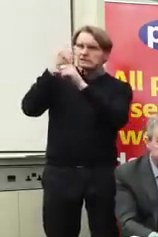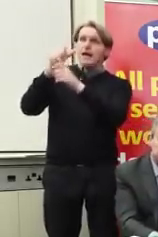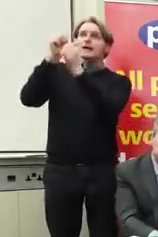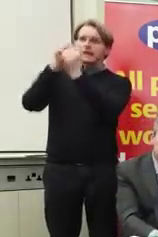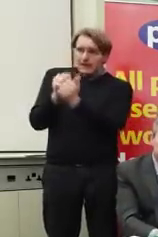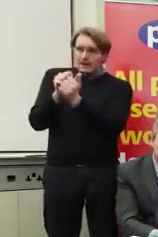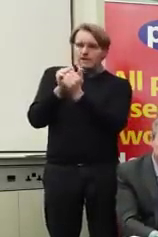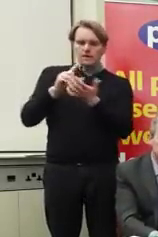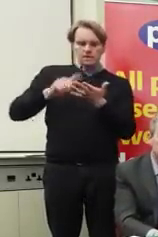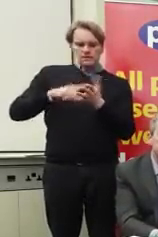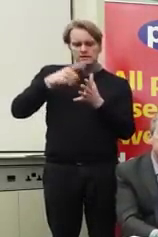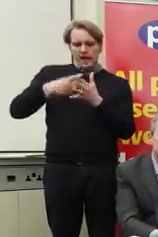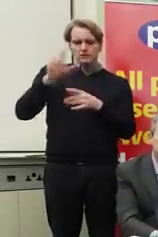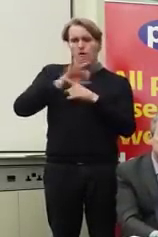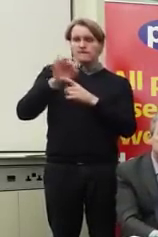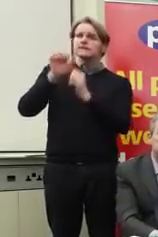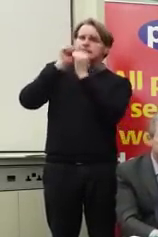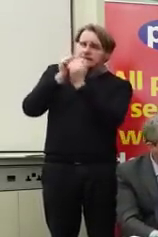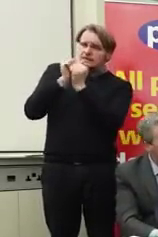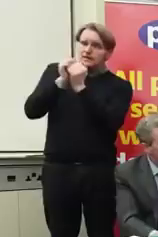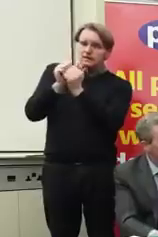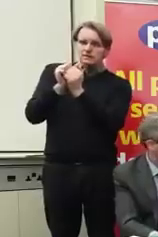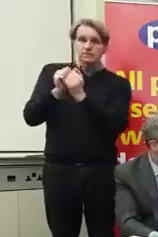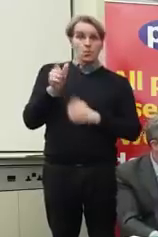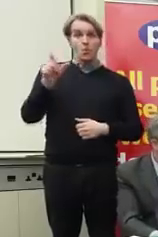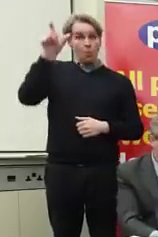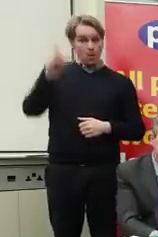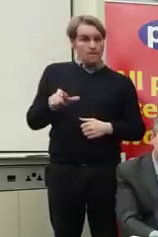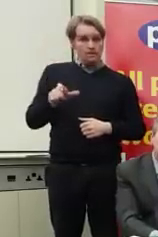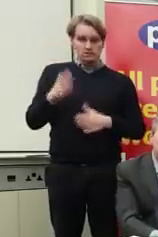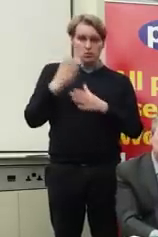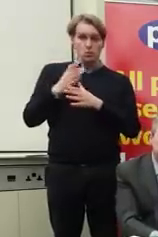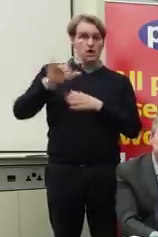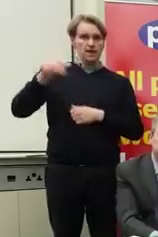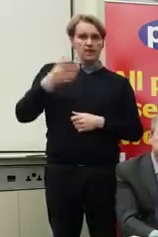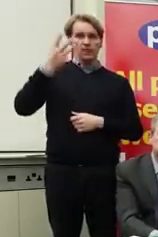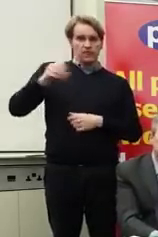and I met someone who had been 30 years in HMRC who was being faced with a choice